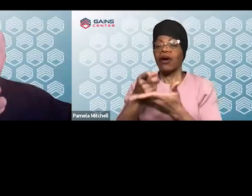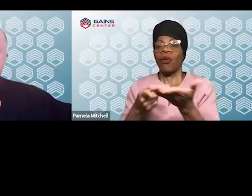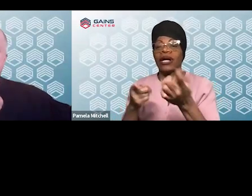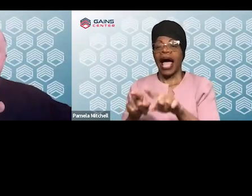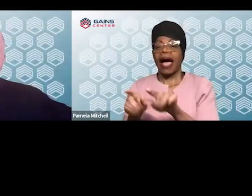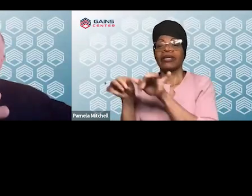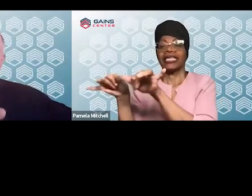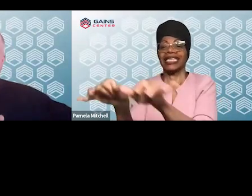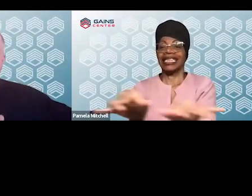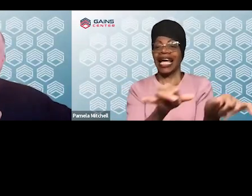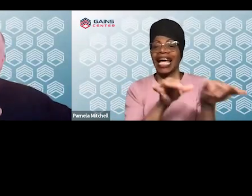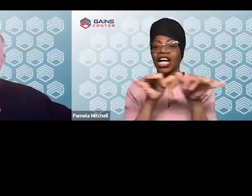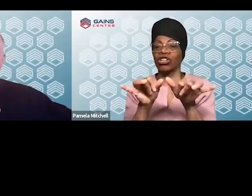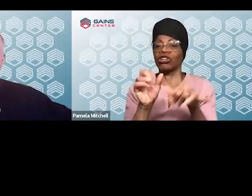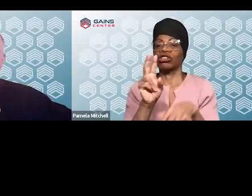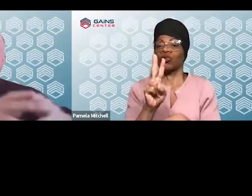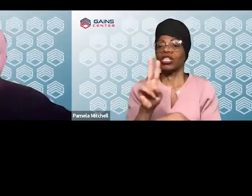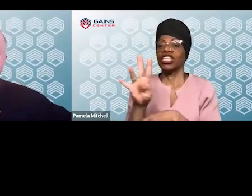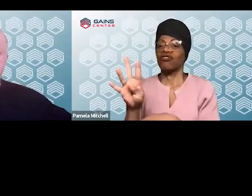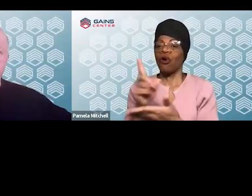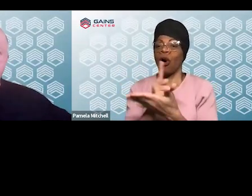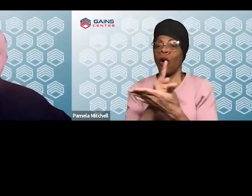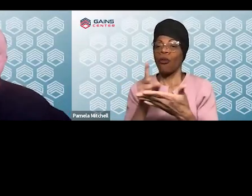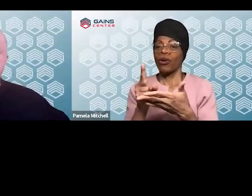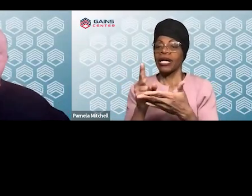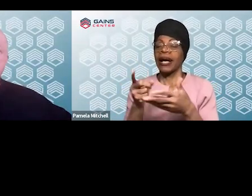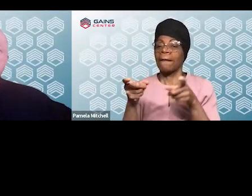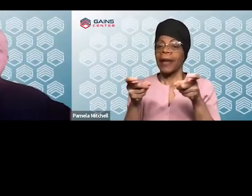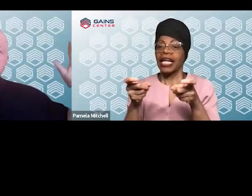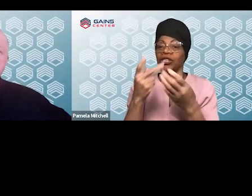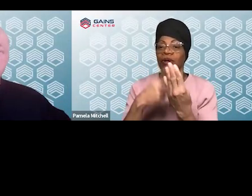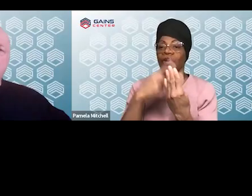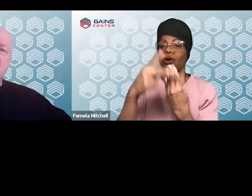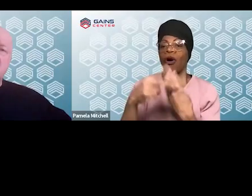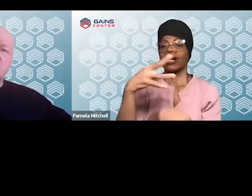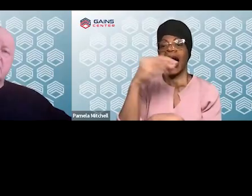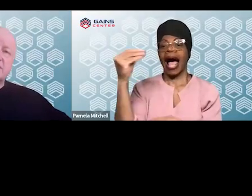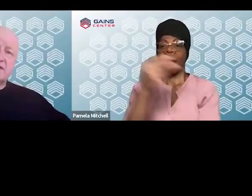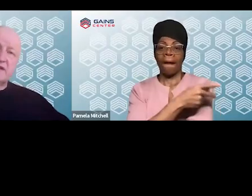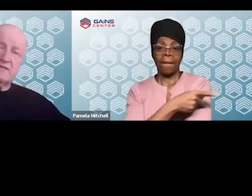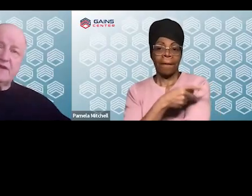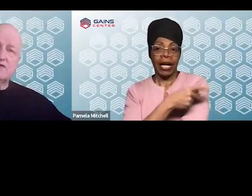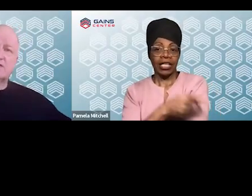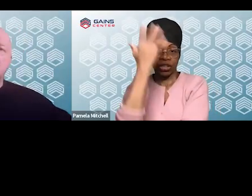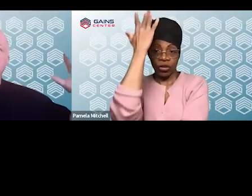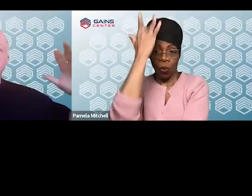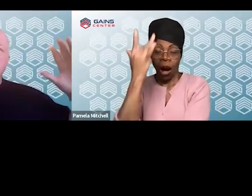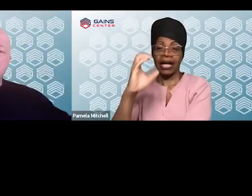24-week contingency management program on an outpatient basis because contingency management is an intervention